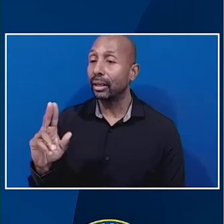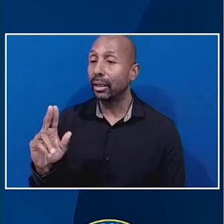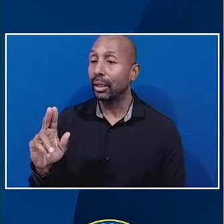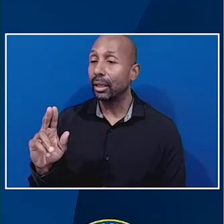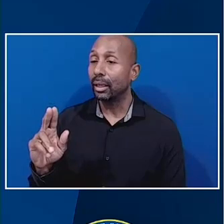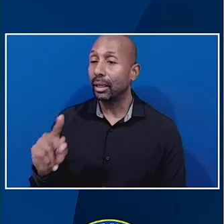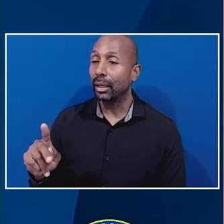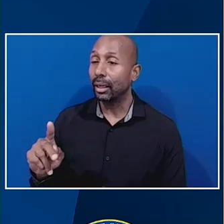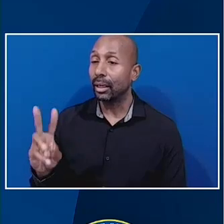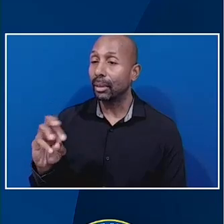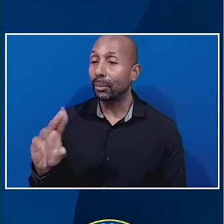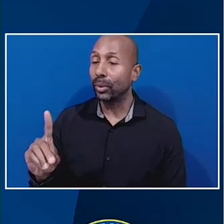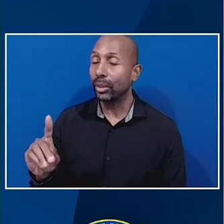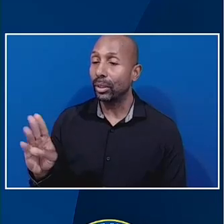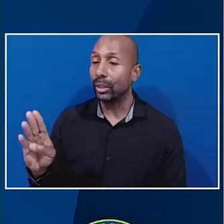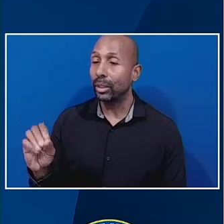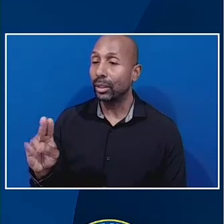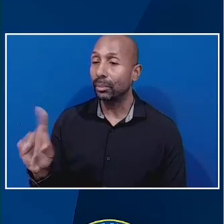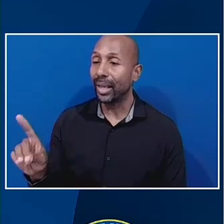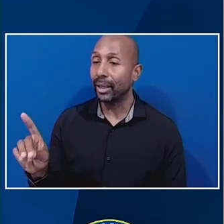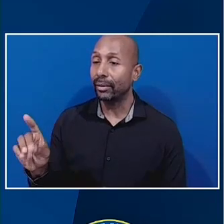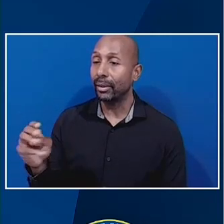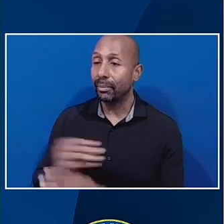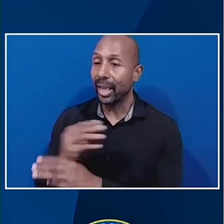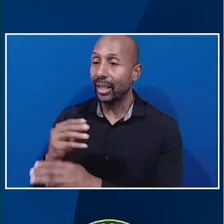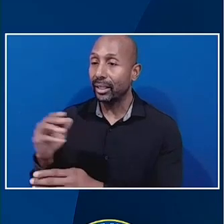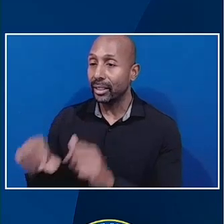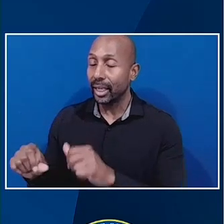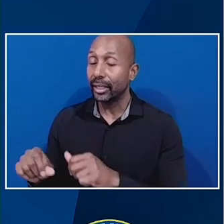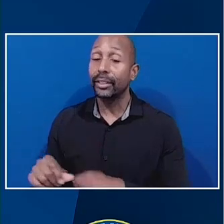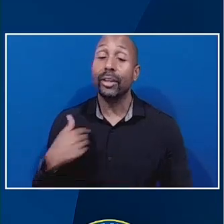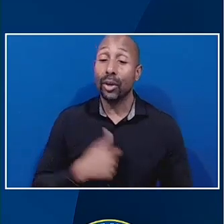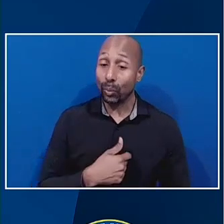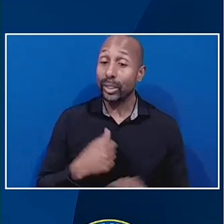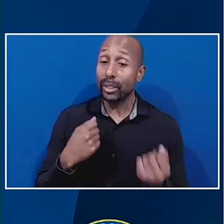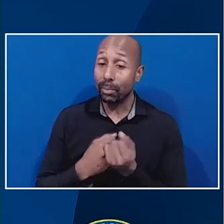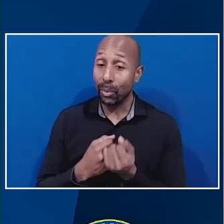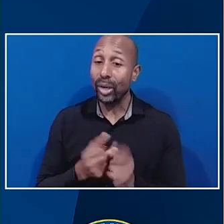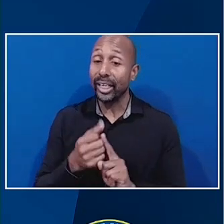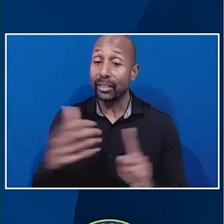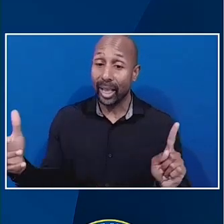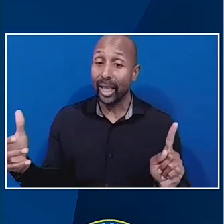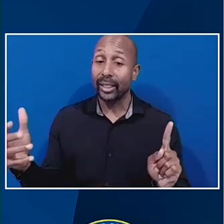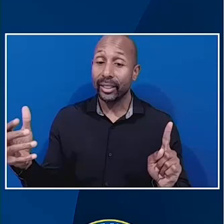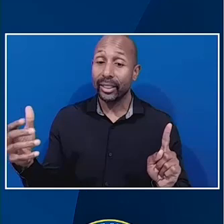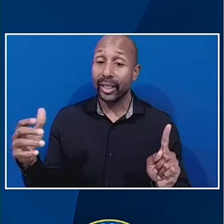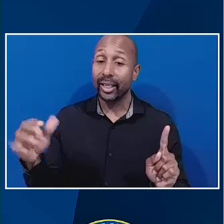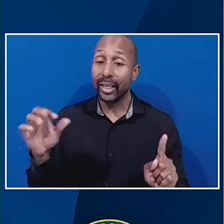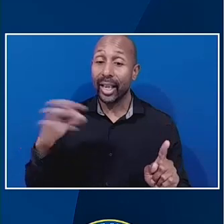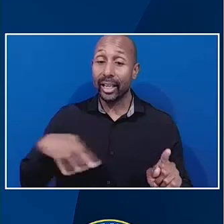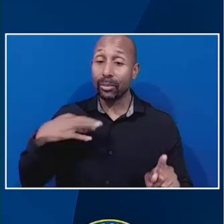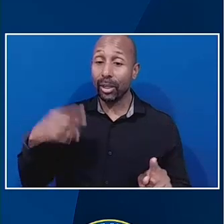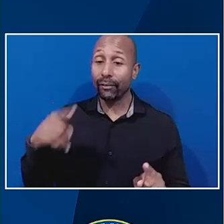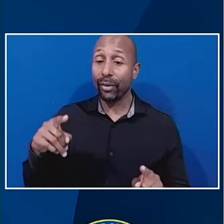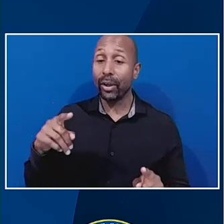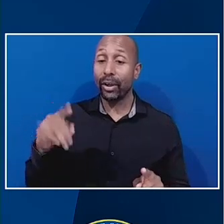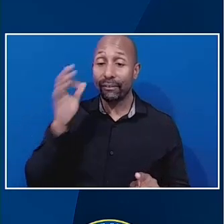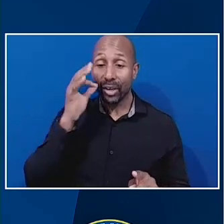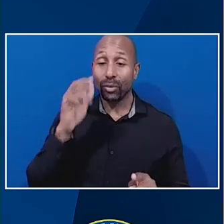language and eligibility for Federal TRIO programs to continue to serve disadvantaged students, including undocumented students.